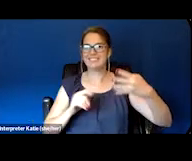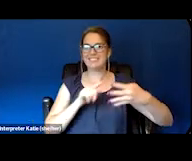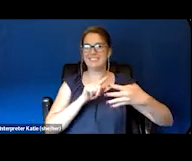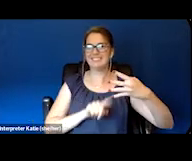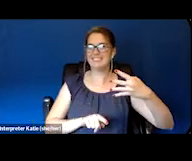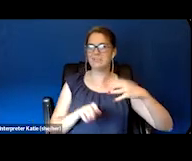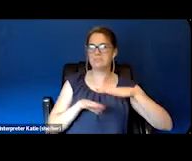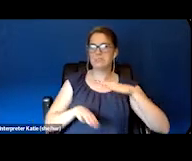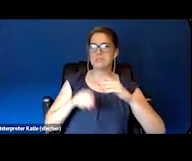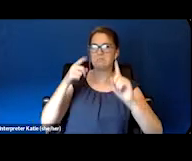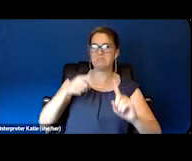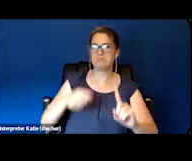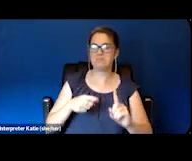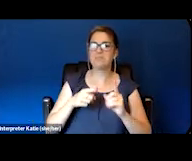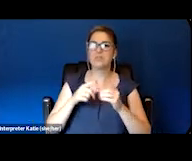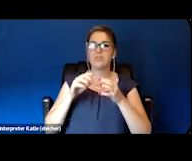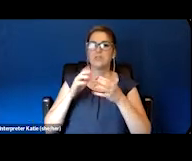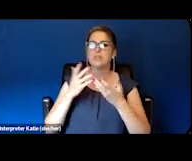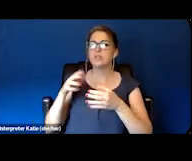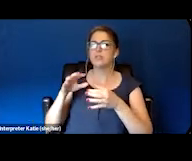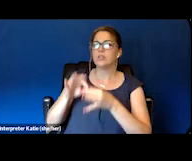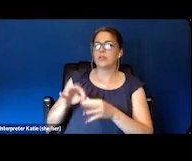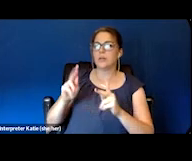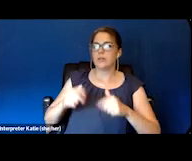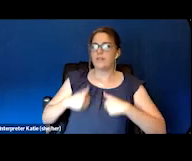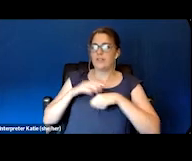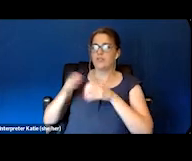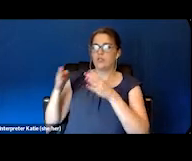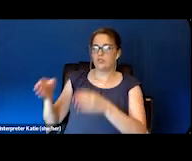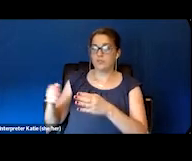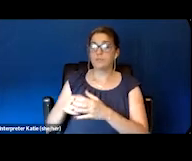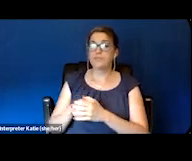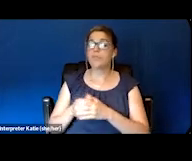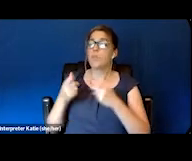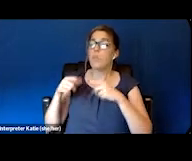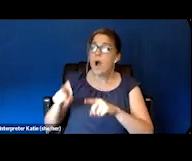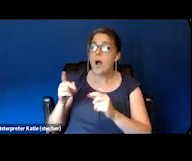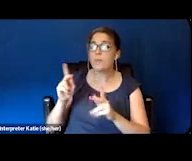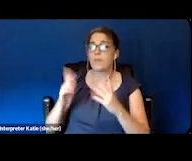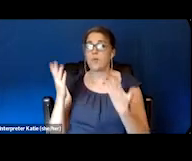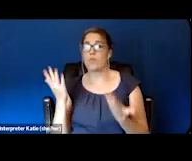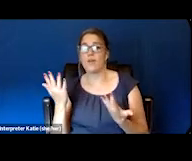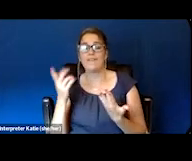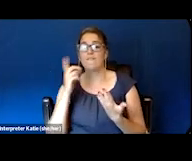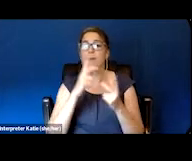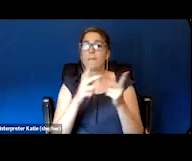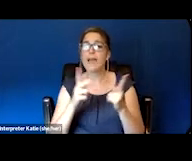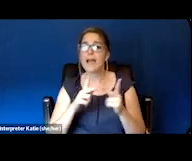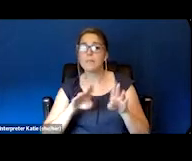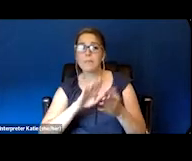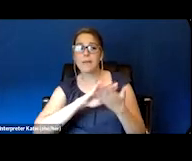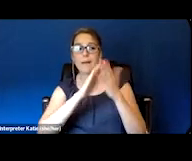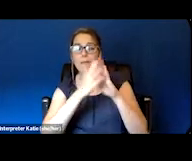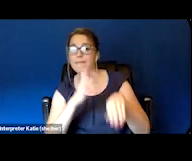in unsheltered environments while people are working towards or awaiting housing resources. So first and foremost,